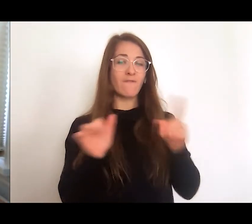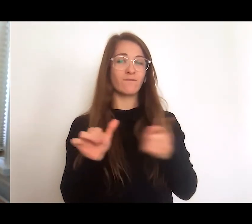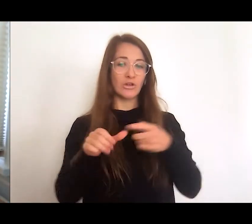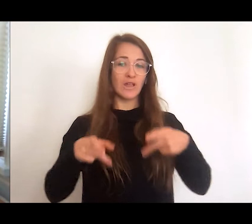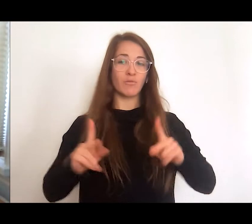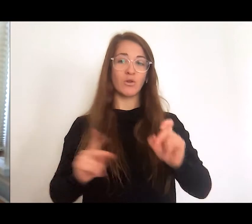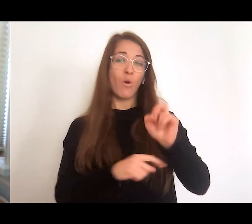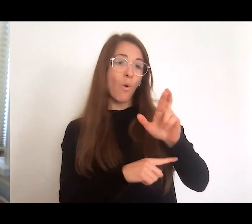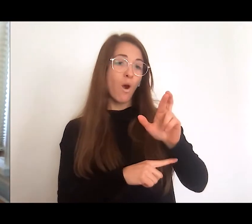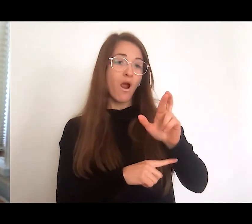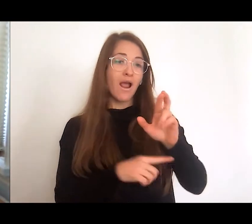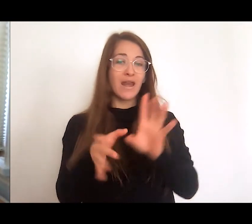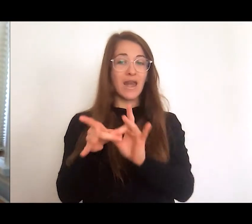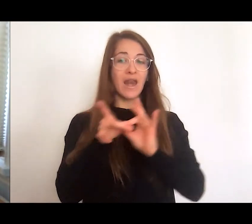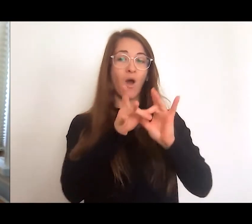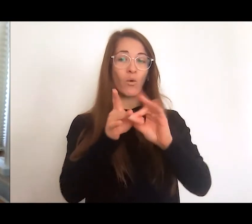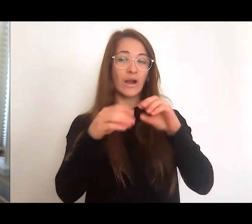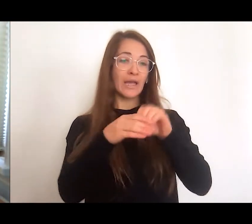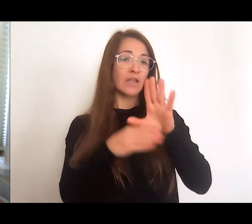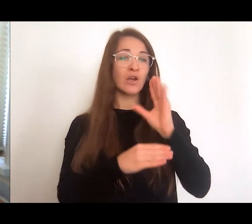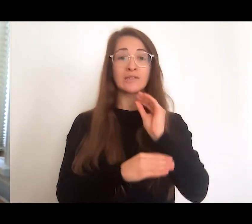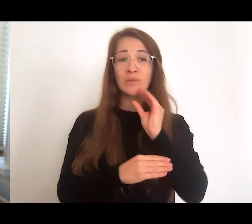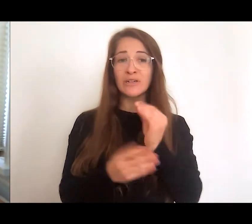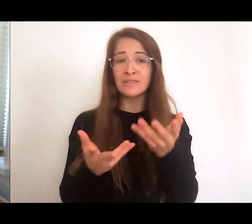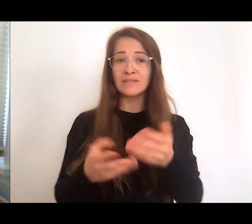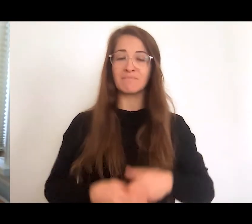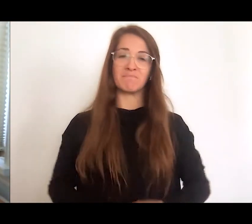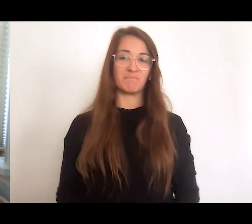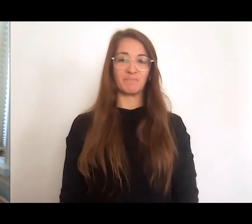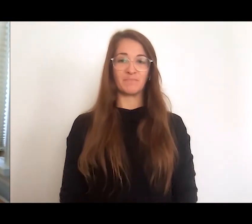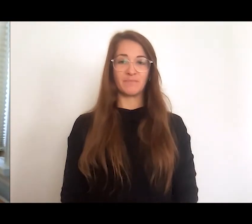WANT TO TALK ABOUT HOW THEY FOUND THEIR FIRST OPPORTUNITIES OR NETWORKING AND YOUR